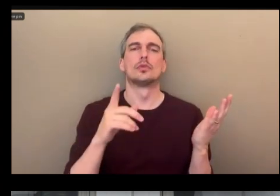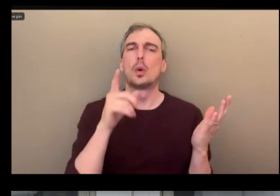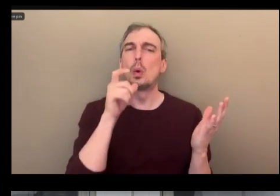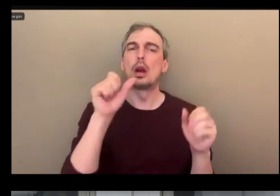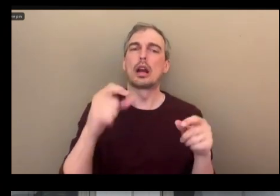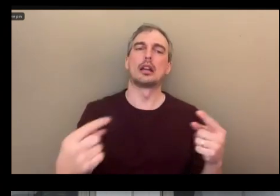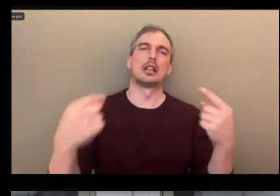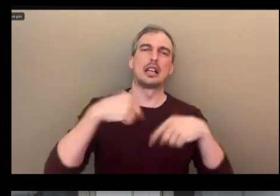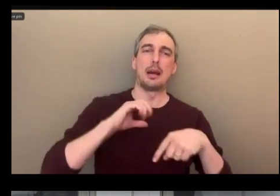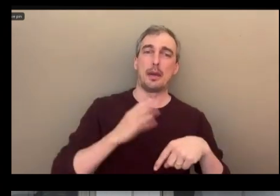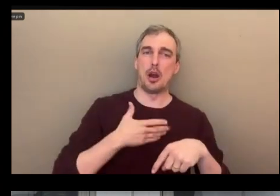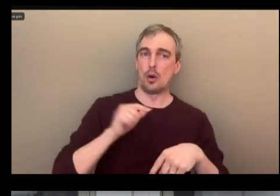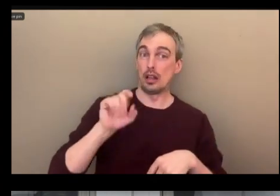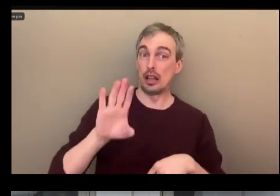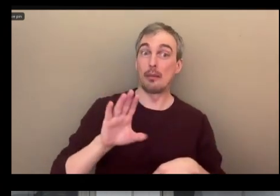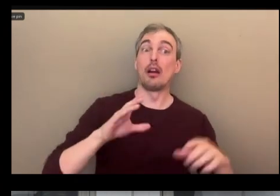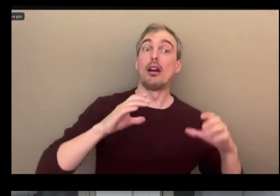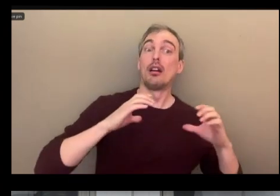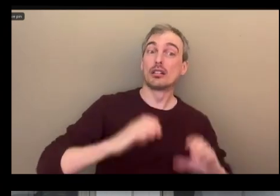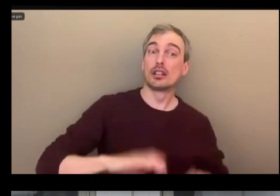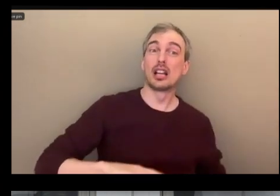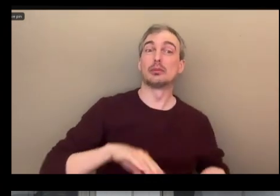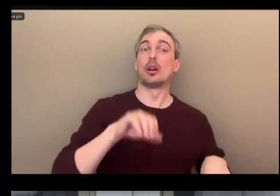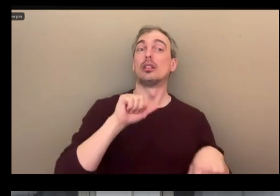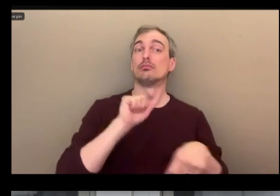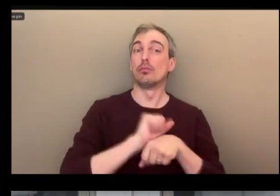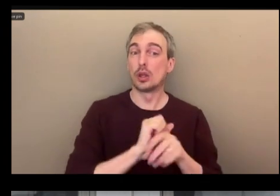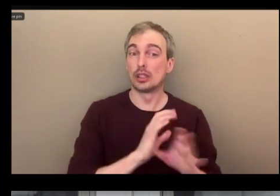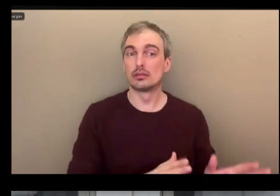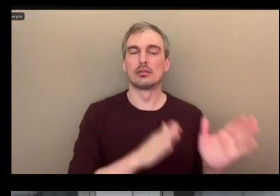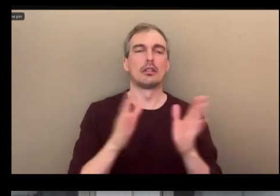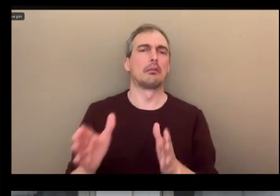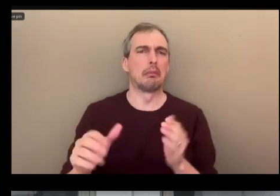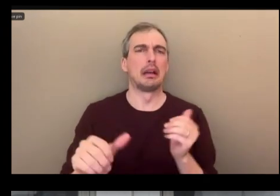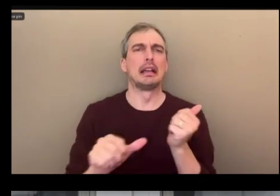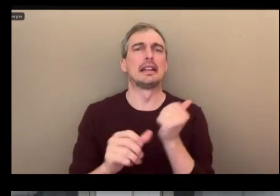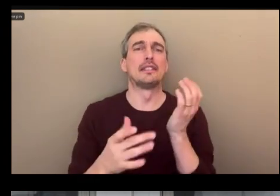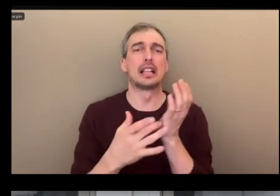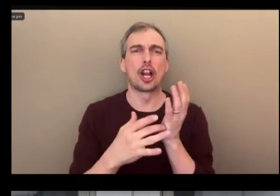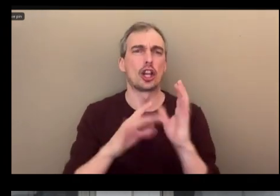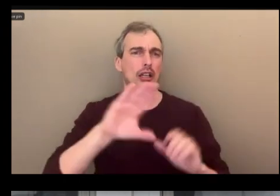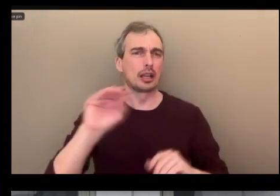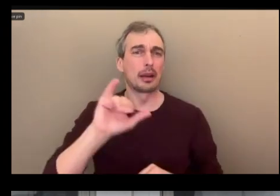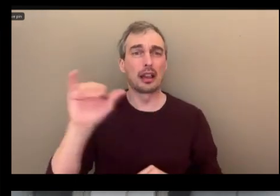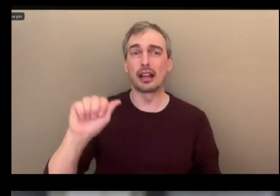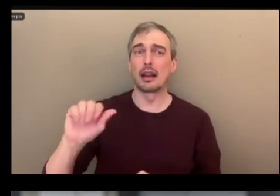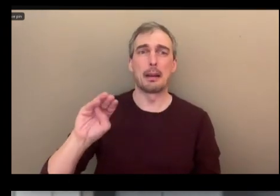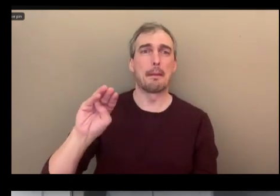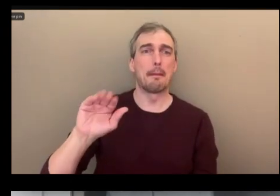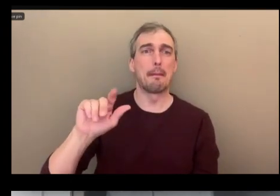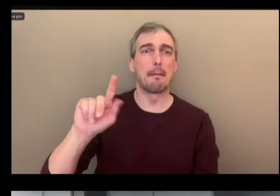We do a lot of work with Matt when it comes to JAWS, a screen reader perspective, lockers, and stuff like that. But also the startups